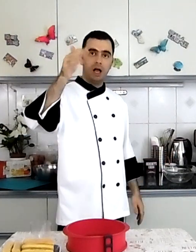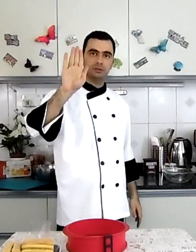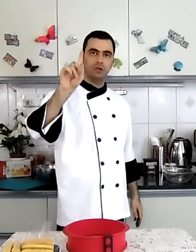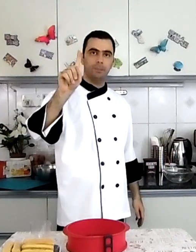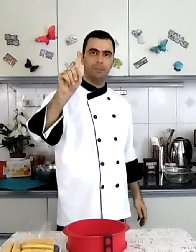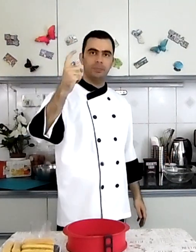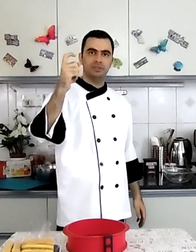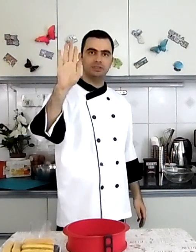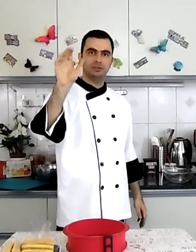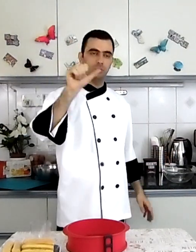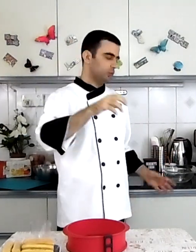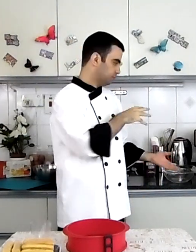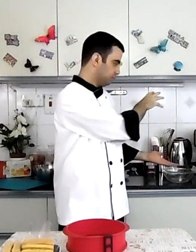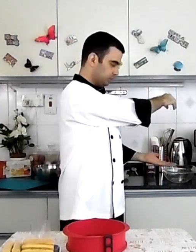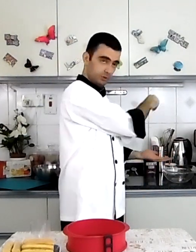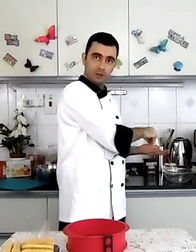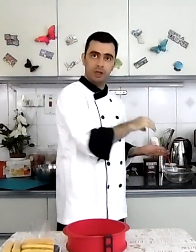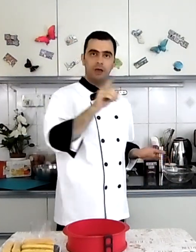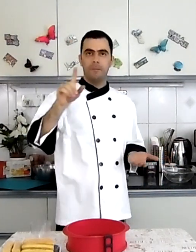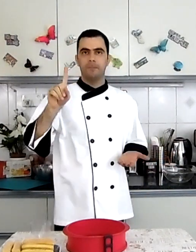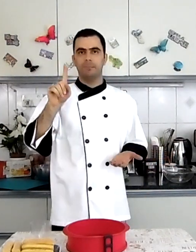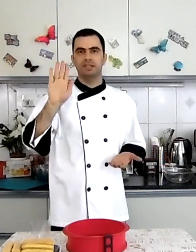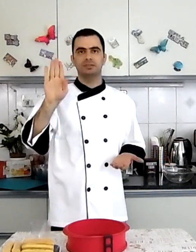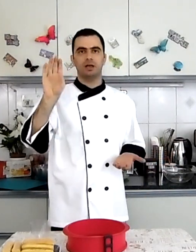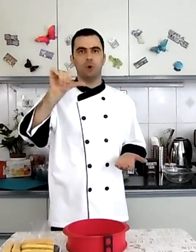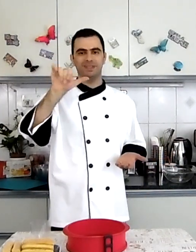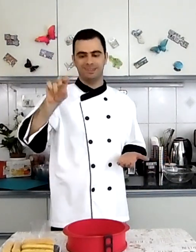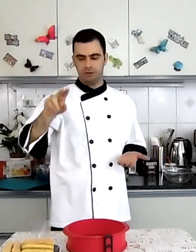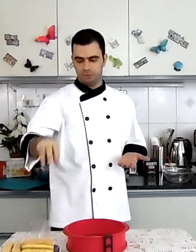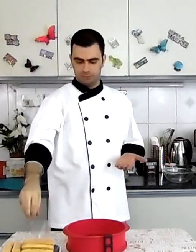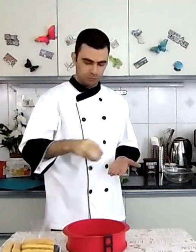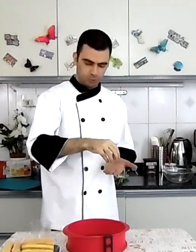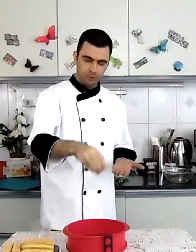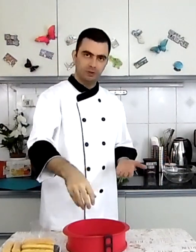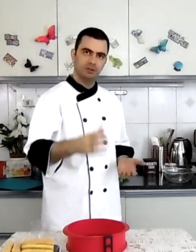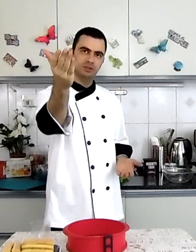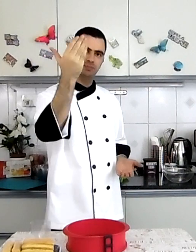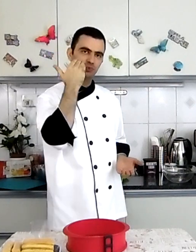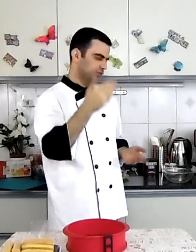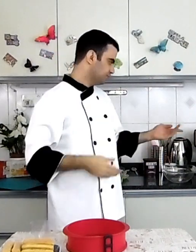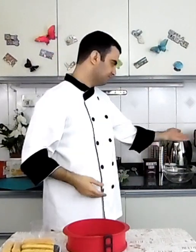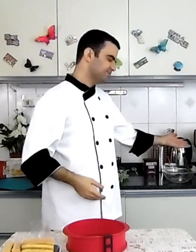I will use espresso coffee سأستخدم قهوة الاسبرسو and will dip the ladyfinger biscuits in the coffee وسأقوم بتغميس بسكويت أصابع الست بالقهوة